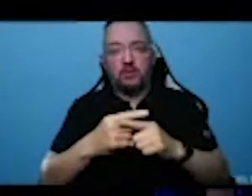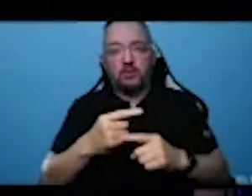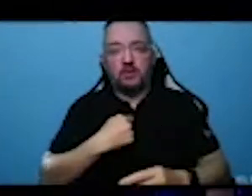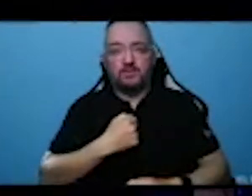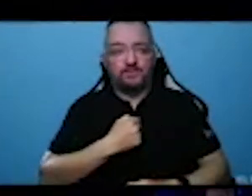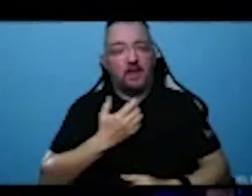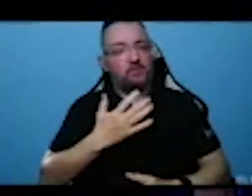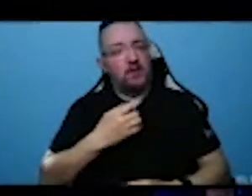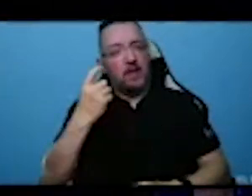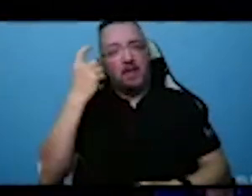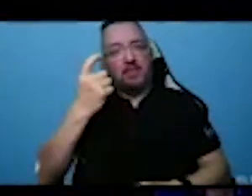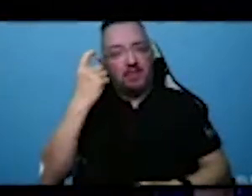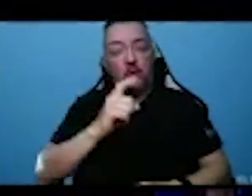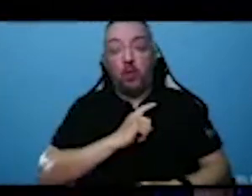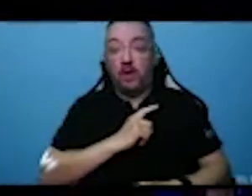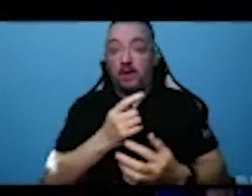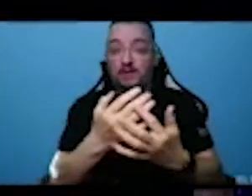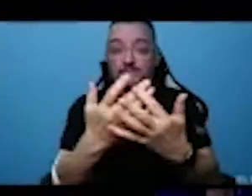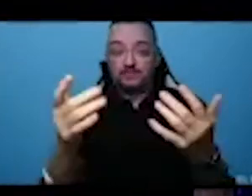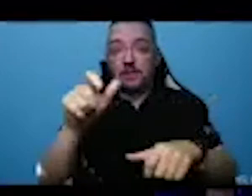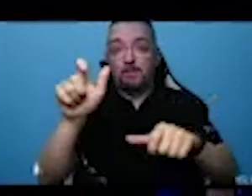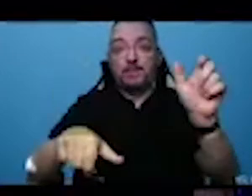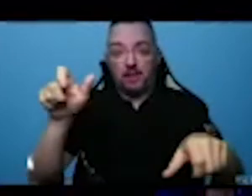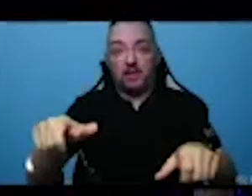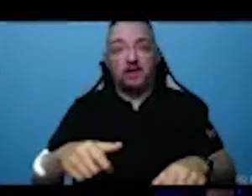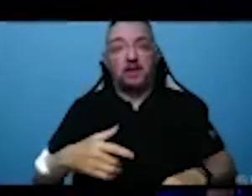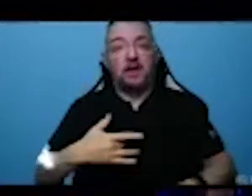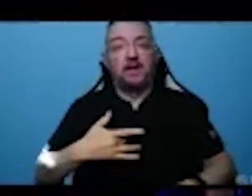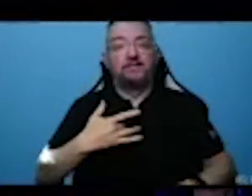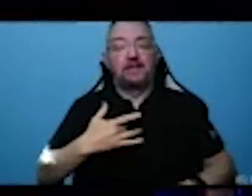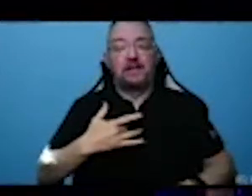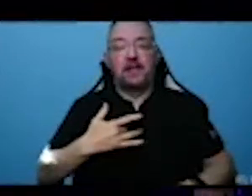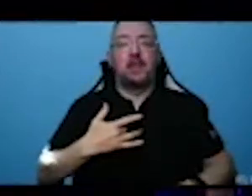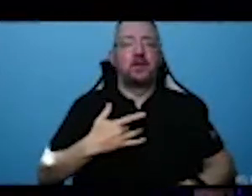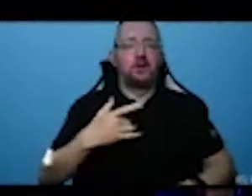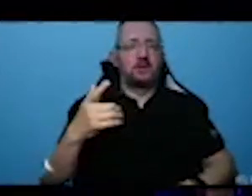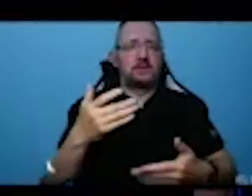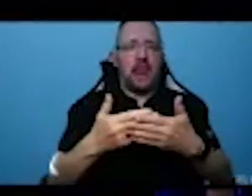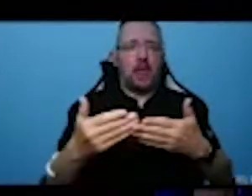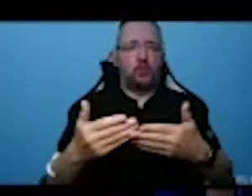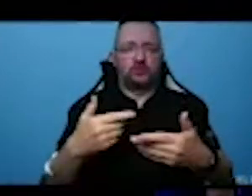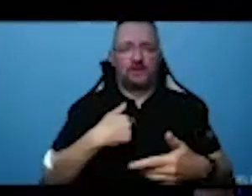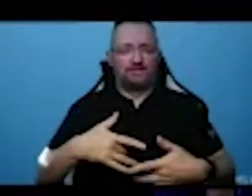stories where people were affected by the language that was used in talking about the pandemic and